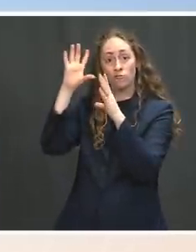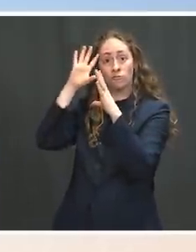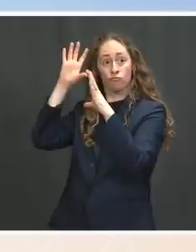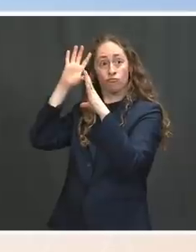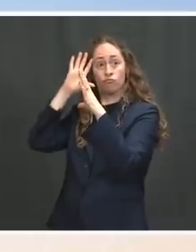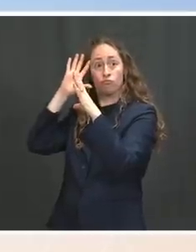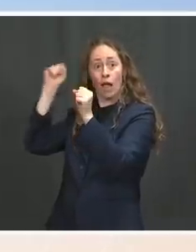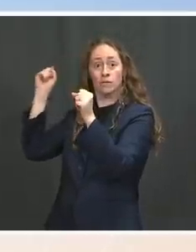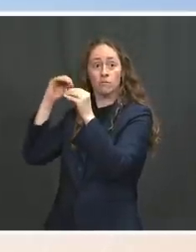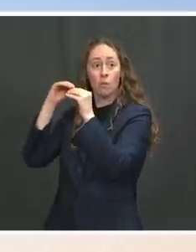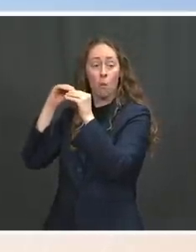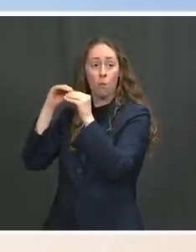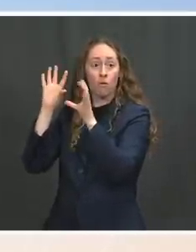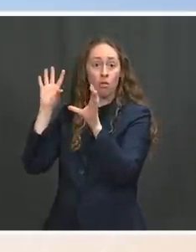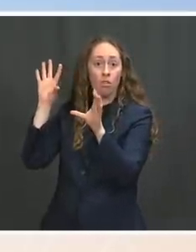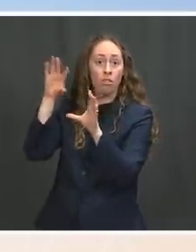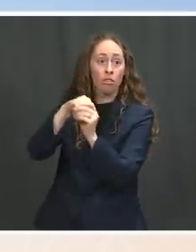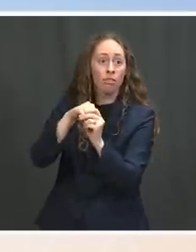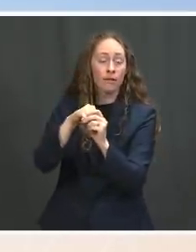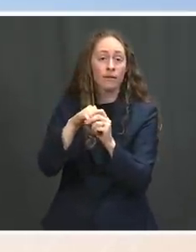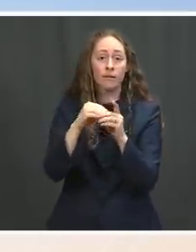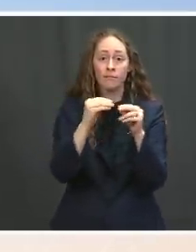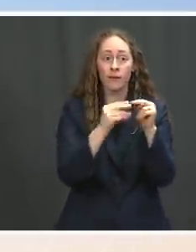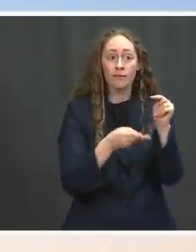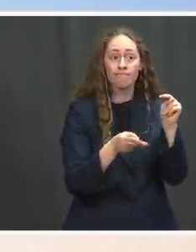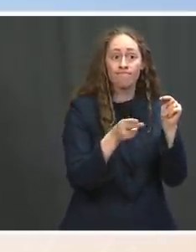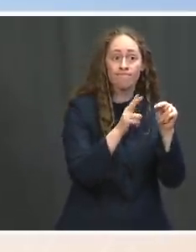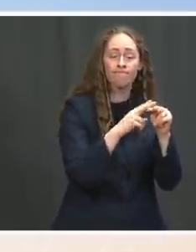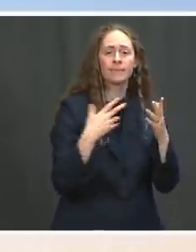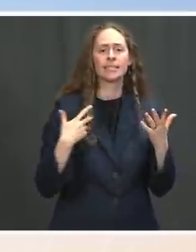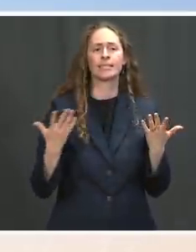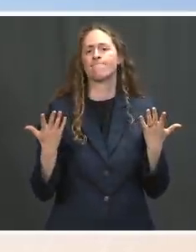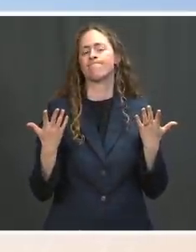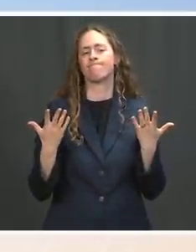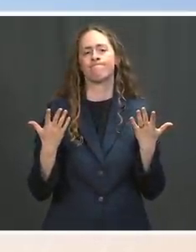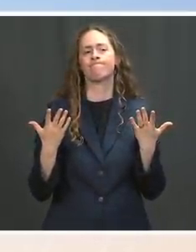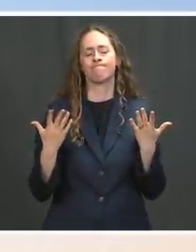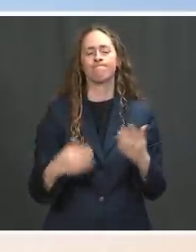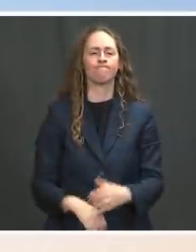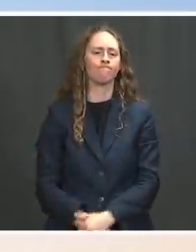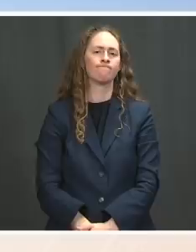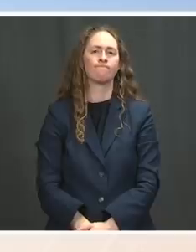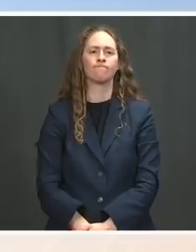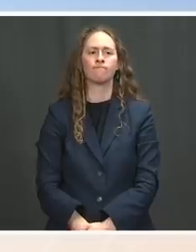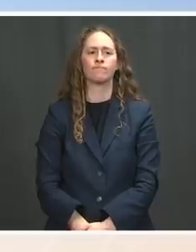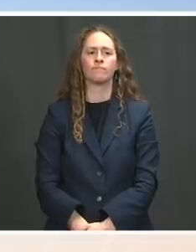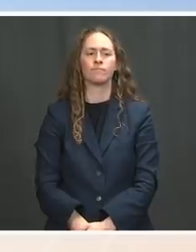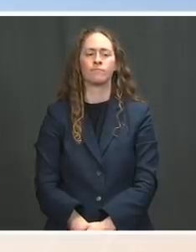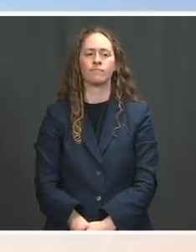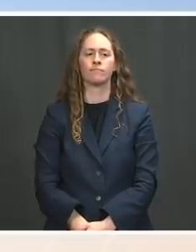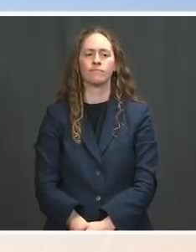But I will say that, you know, it's important to note what the very specific -- as I did in response to an earlier question --